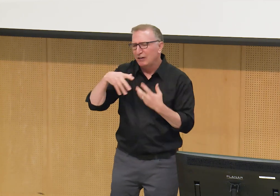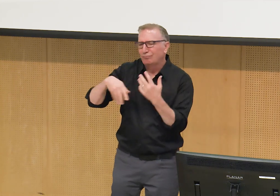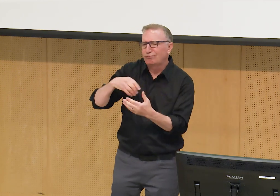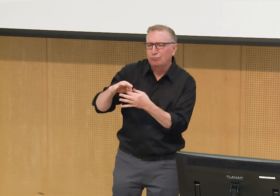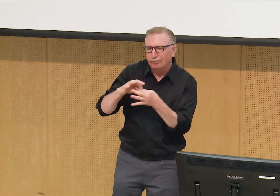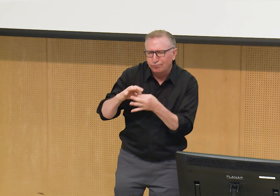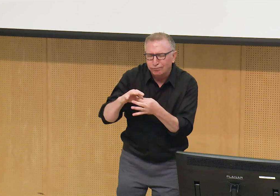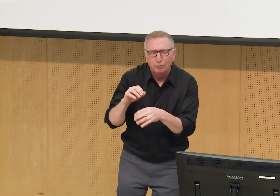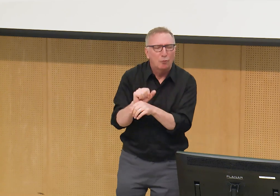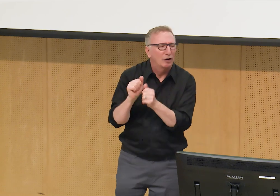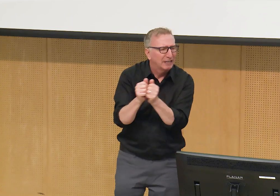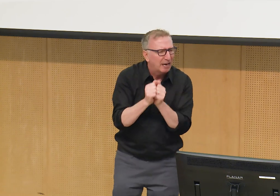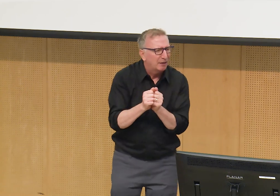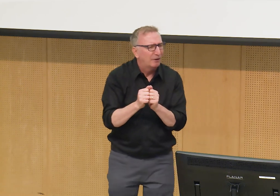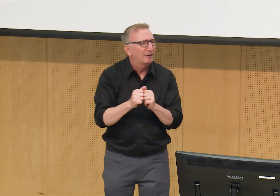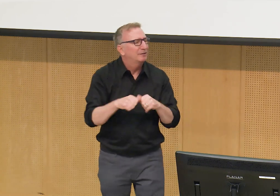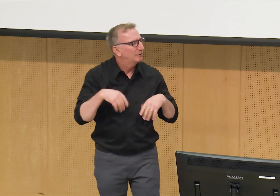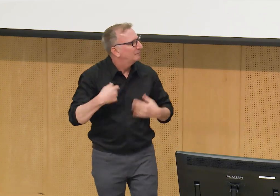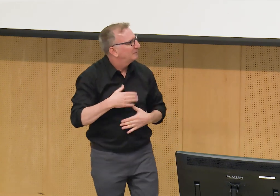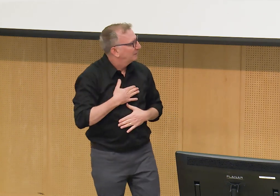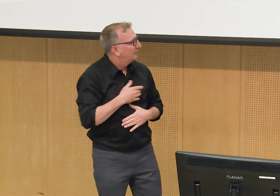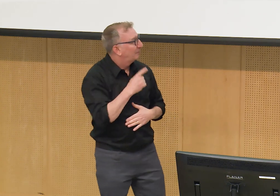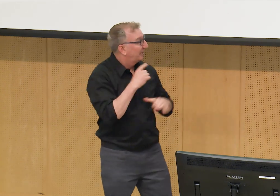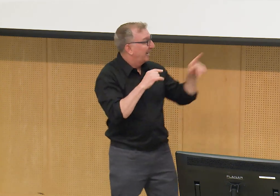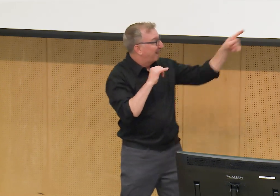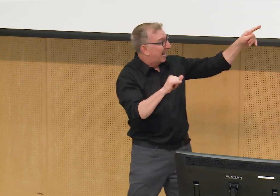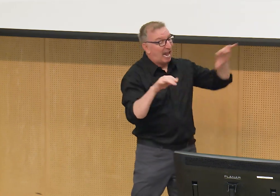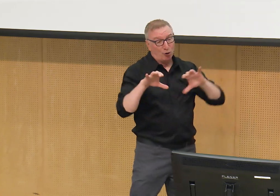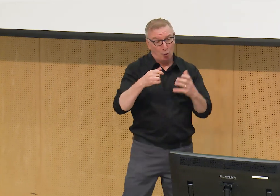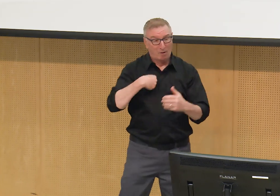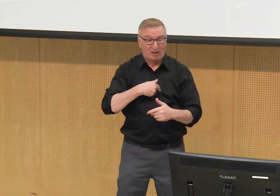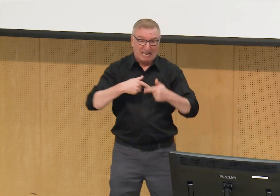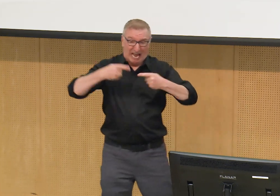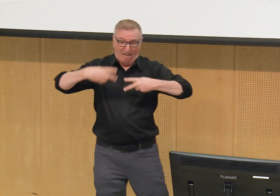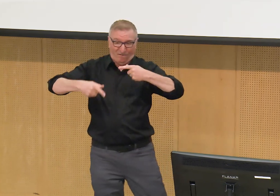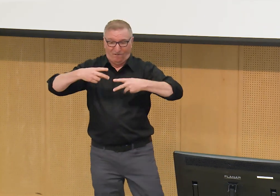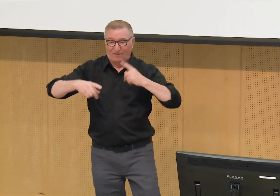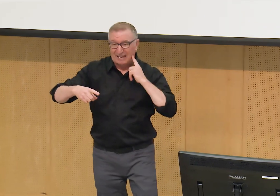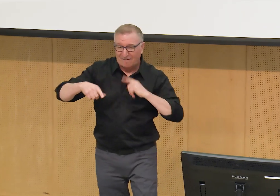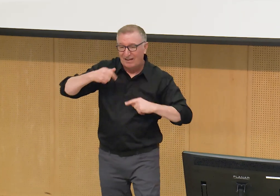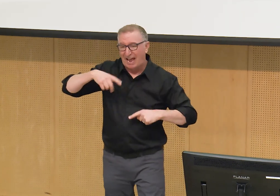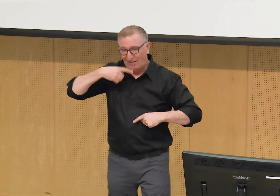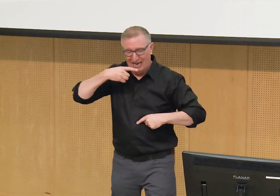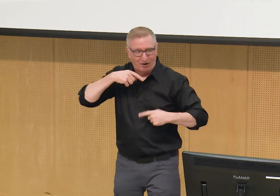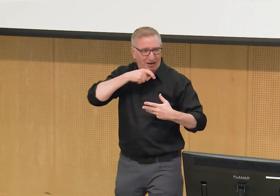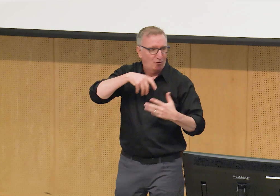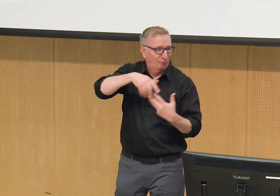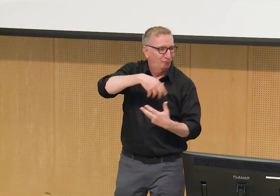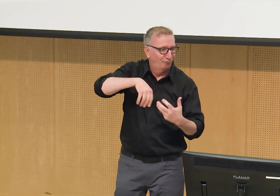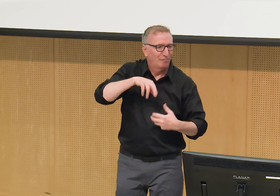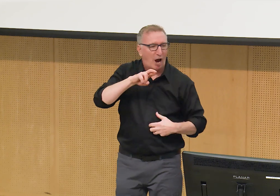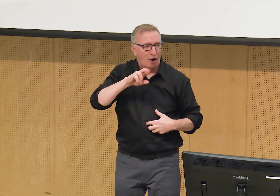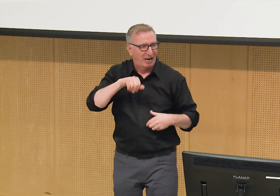a strong space for Deaf and hearing students to work and be together. This group was about half Deaf and half hearing